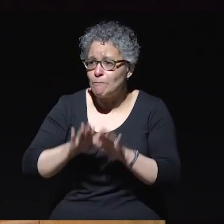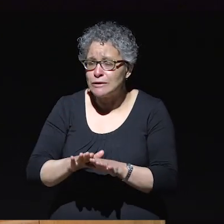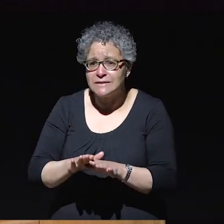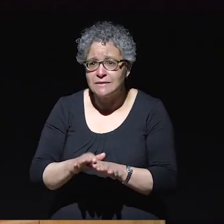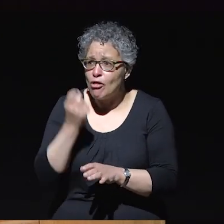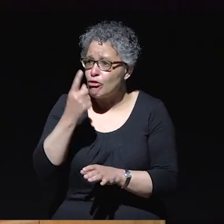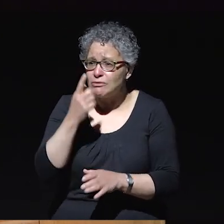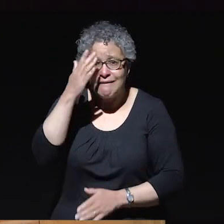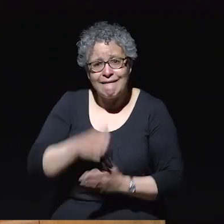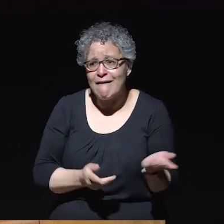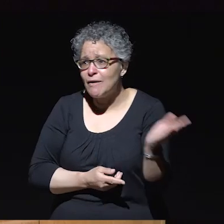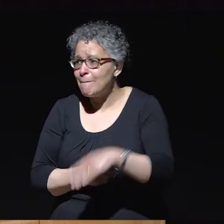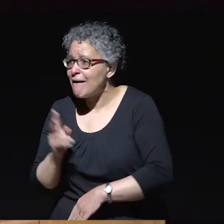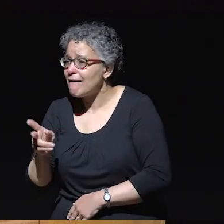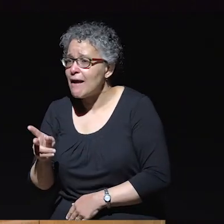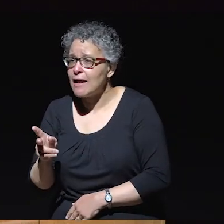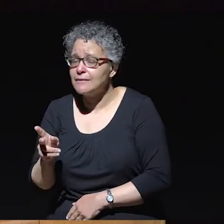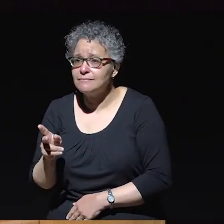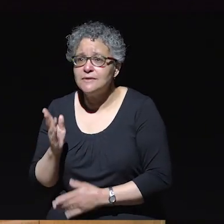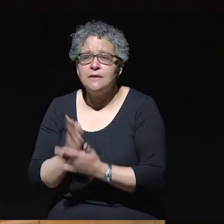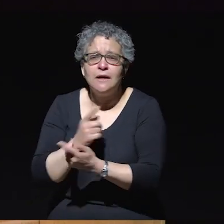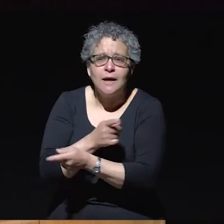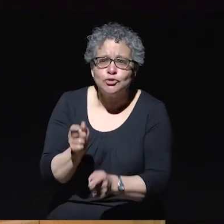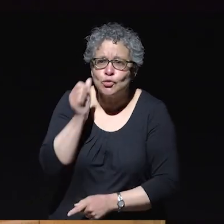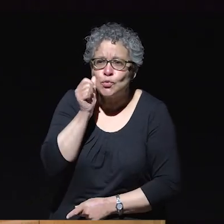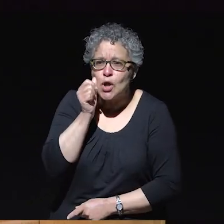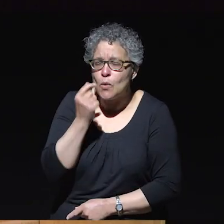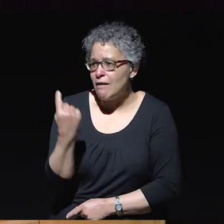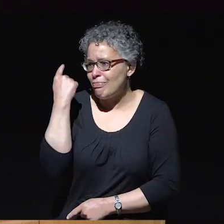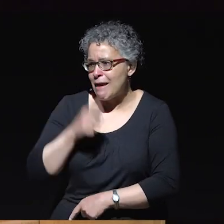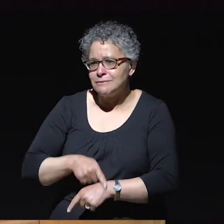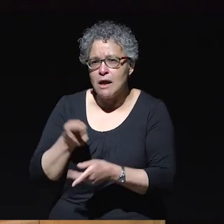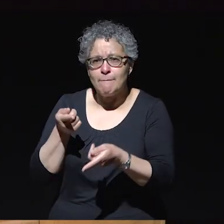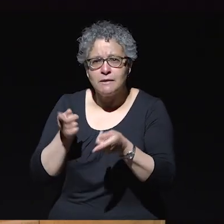And, indeed, I'm sure you all know that Charles Holmes, the then-director of the National Gallery,